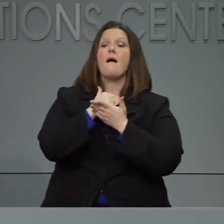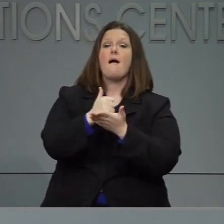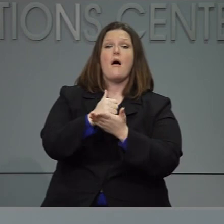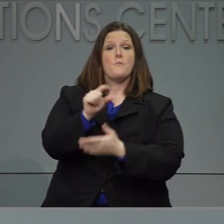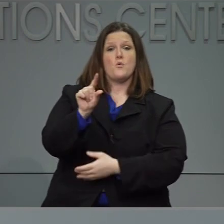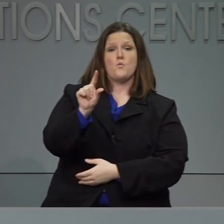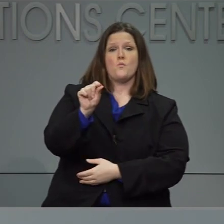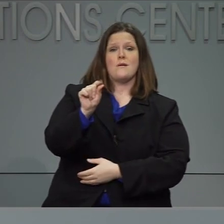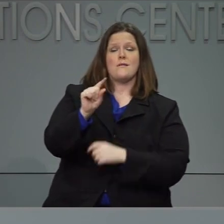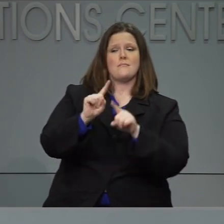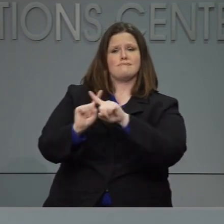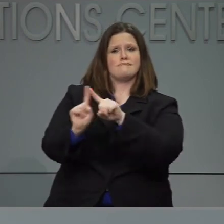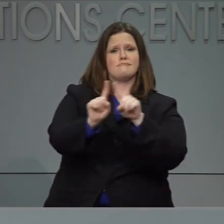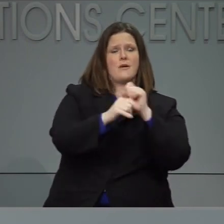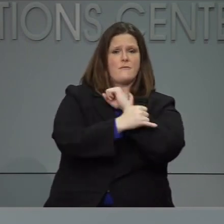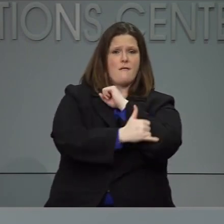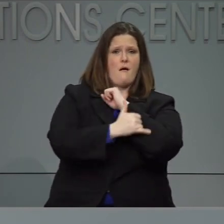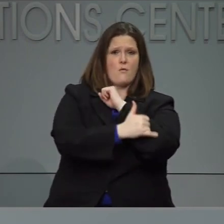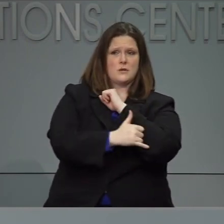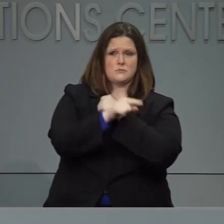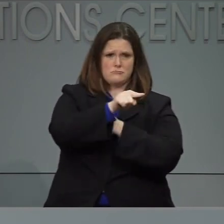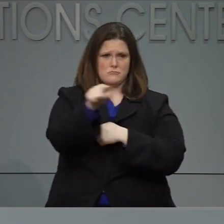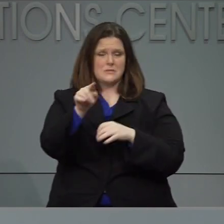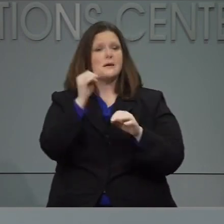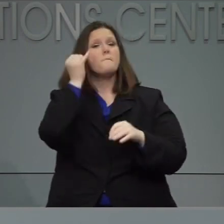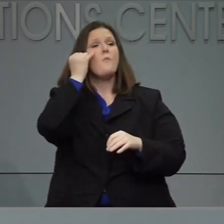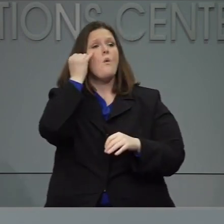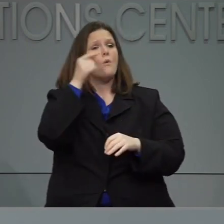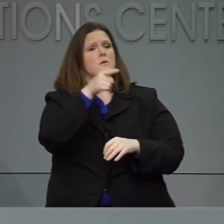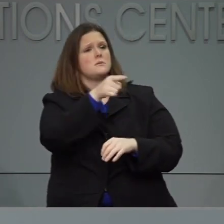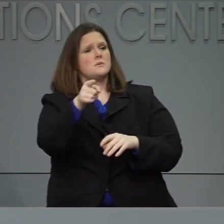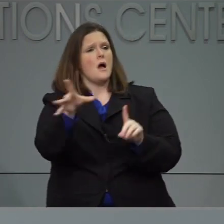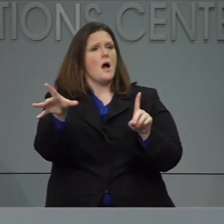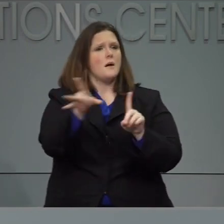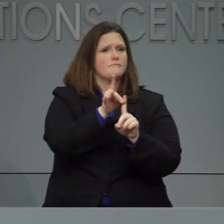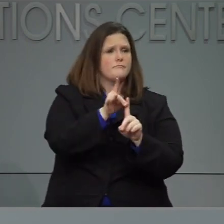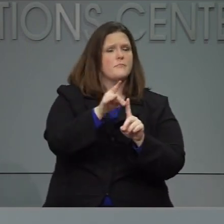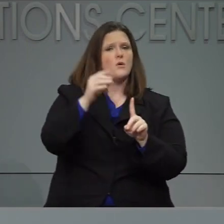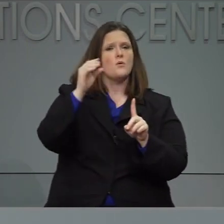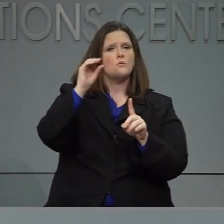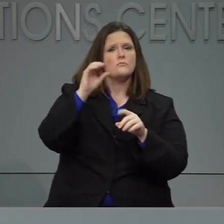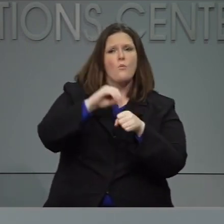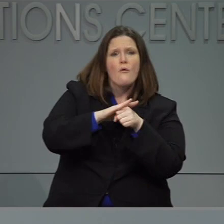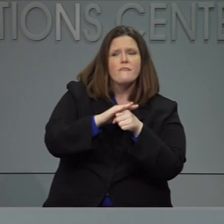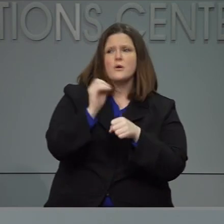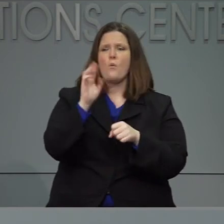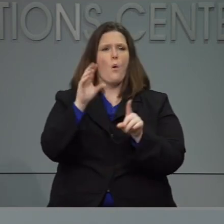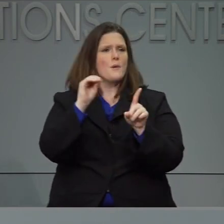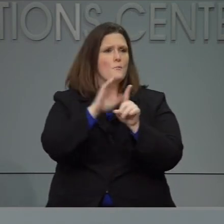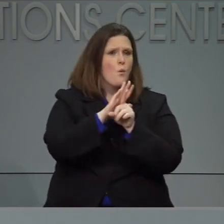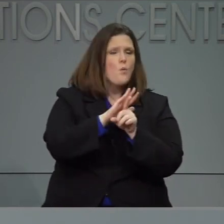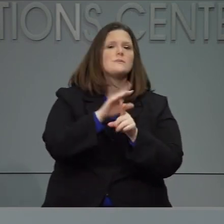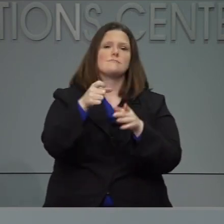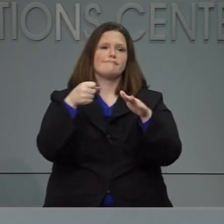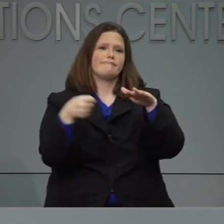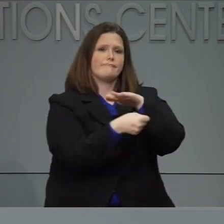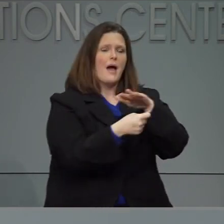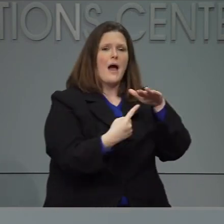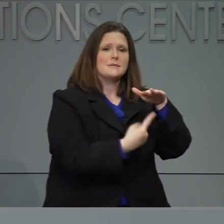TARGETED COUNTIES WHO ARE ASKED TO ISOLATE OR QUARANTINE BUT ALSO NEED HELP ACCESSING FOOD OR RELIEF PAYMENTS OR ACCESS TO